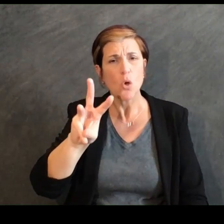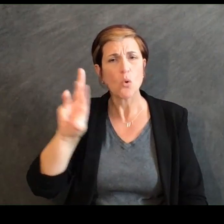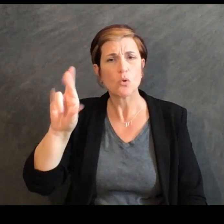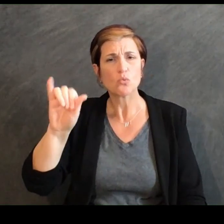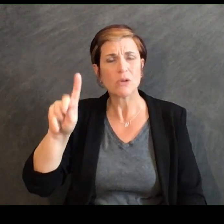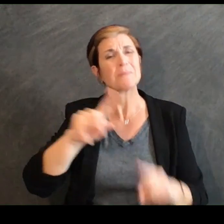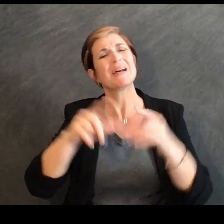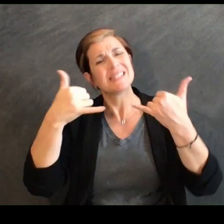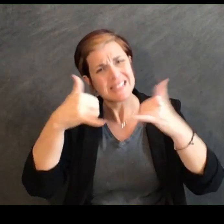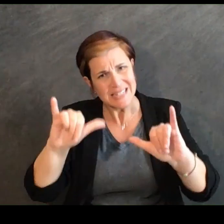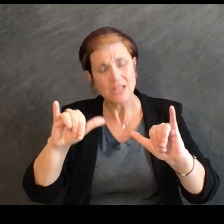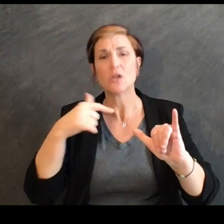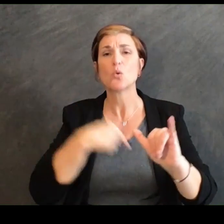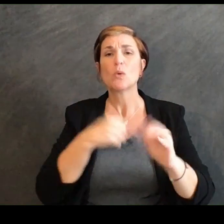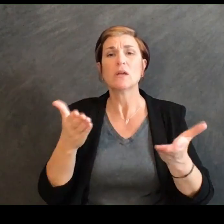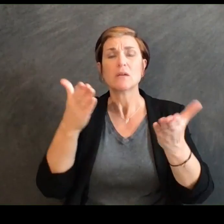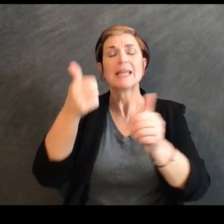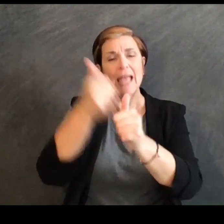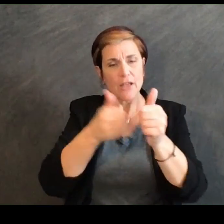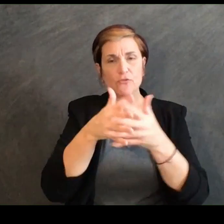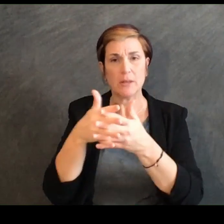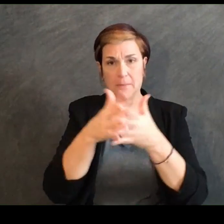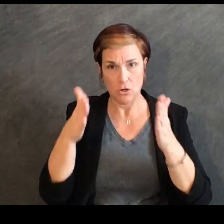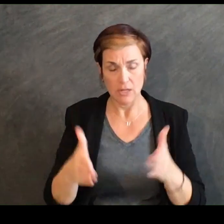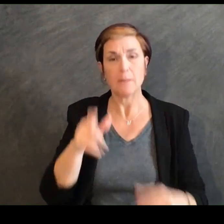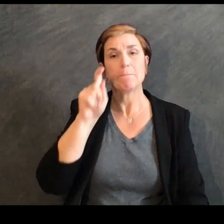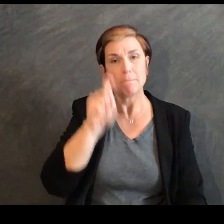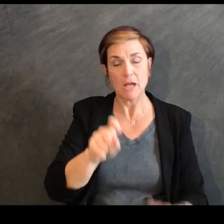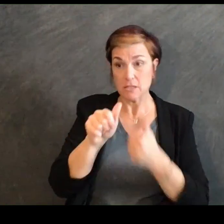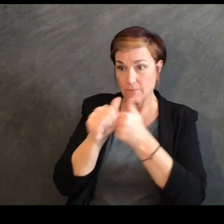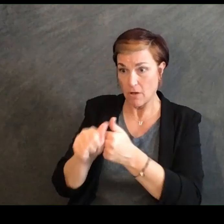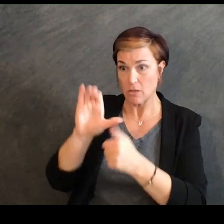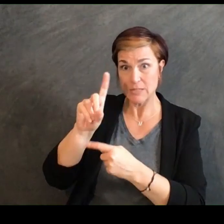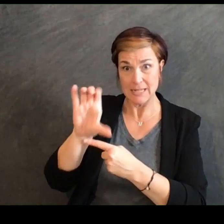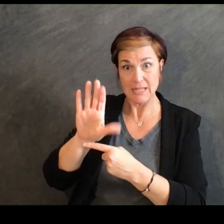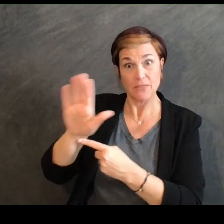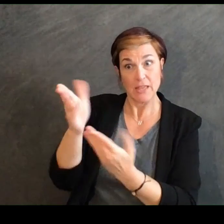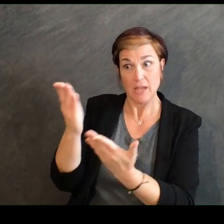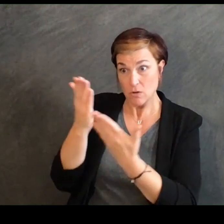hygiene go to the CDC's website to see what the guidance is for your community